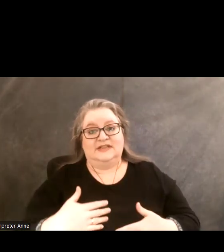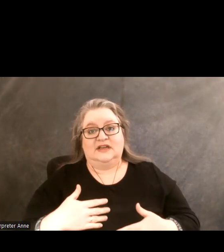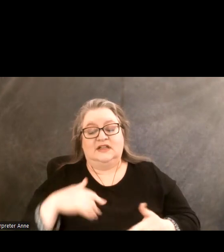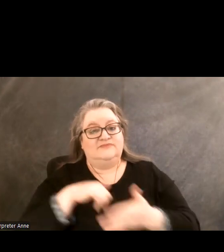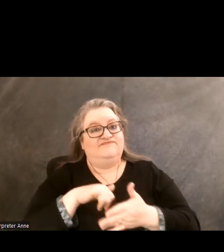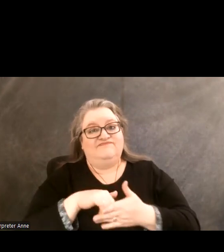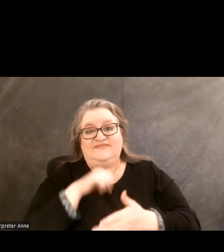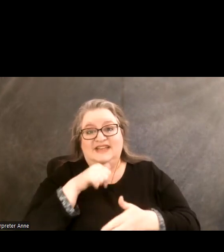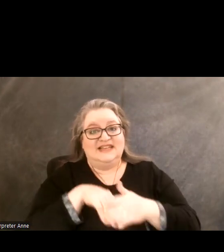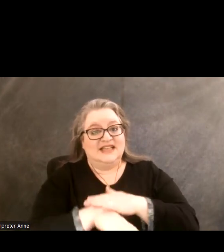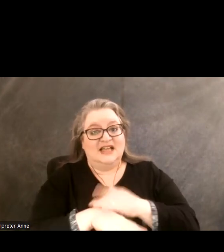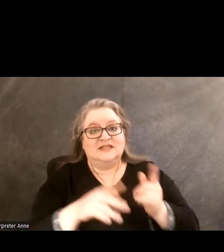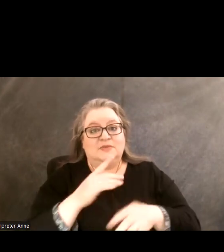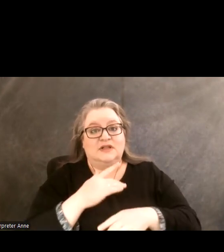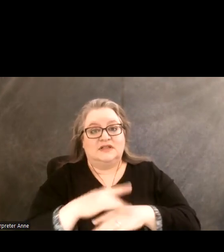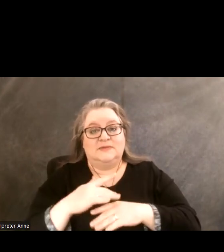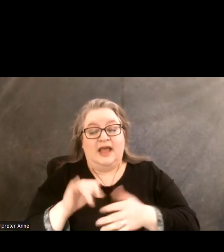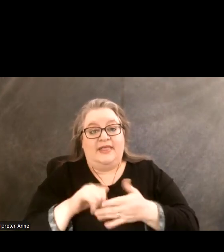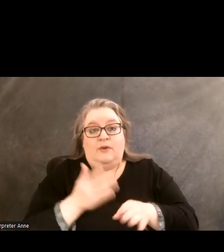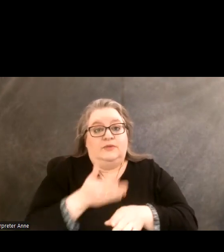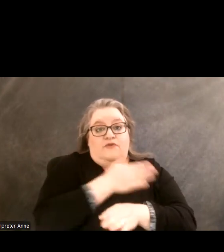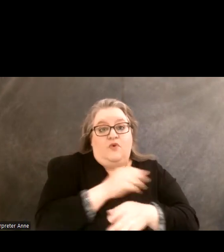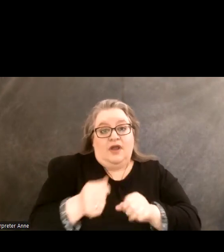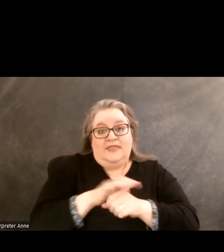and this was even before the pandemic, because of Chicago's